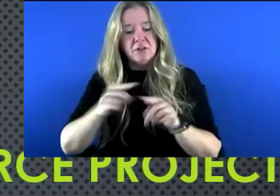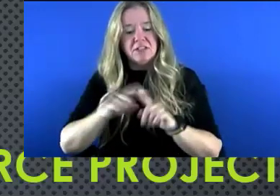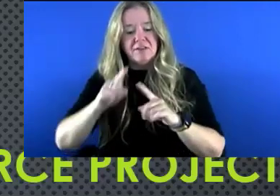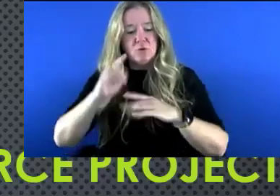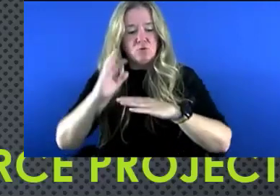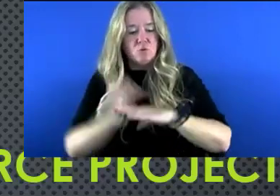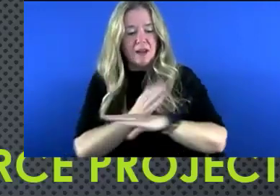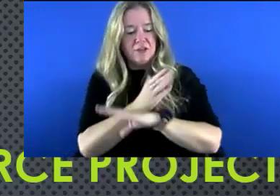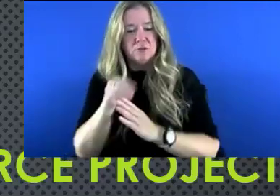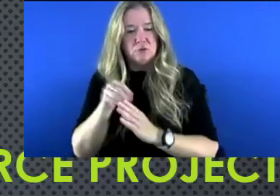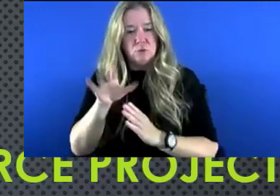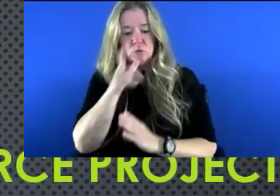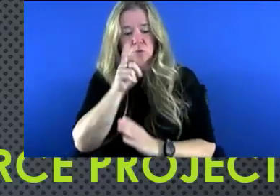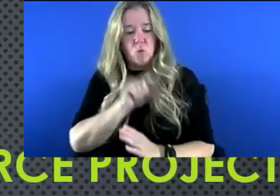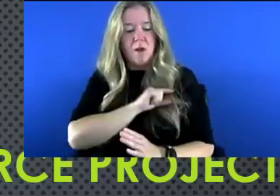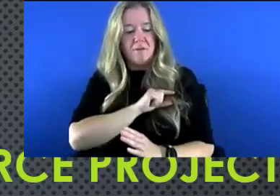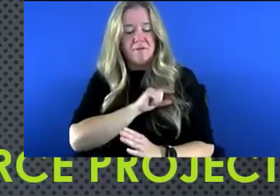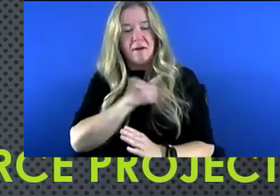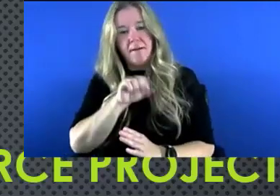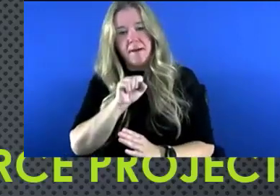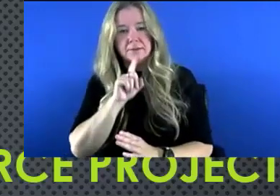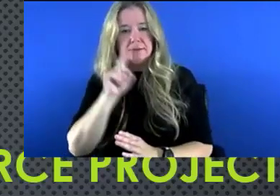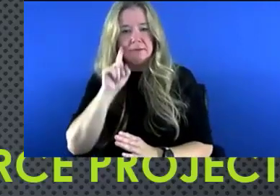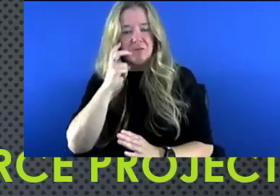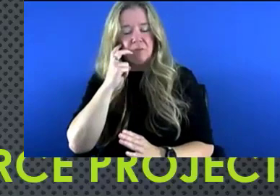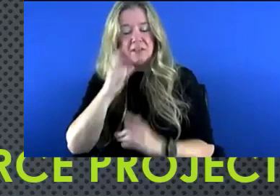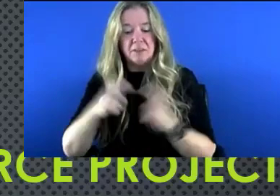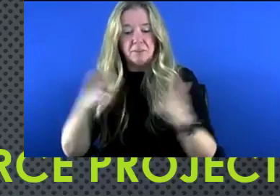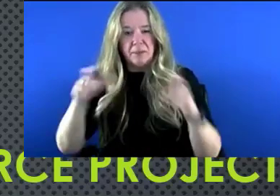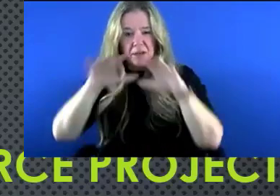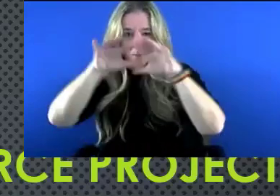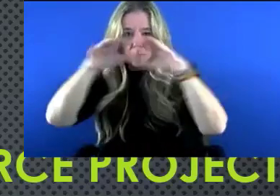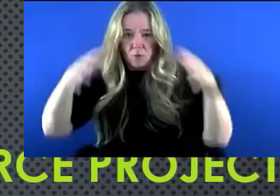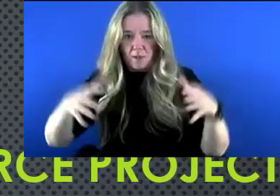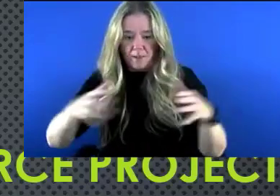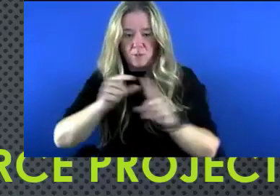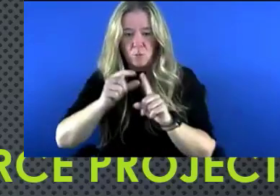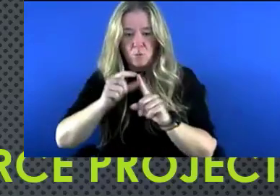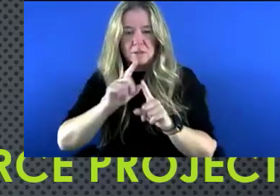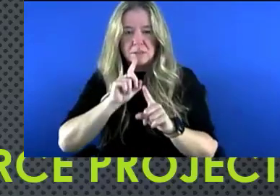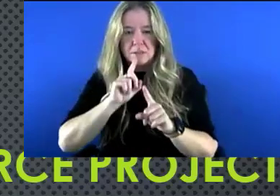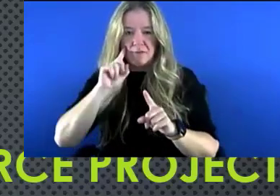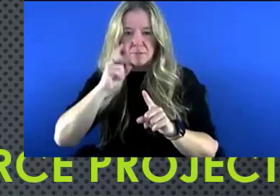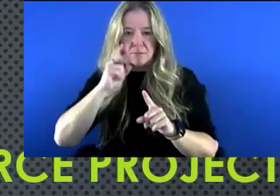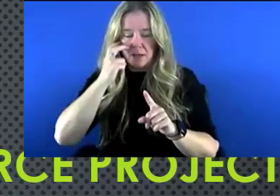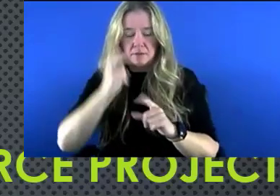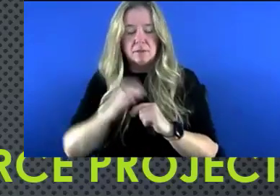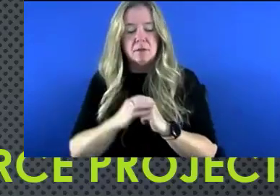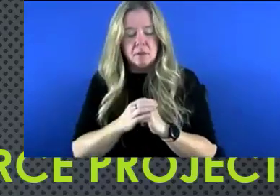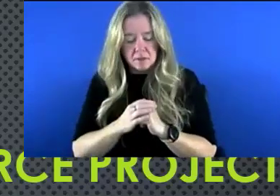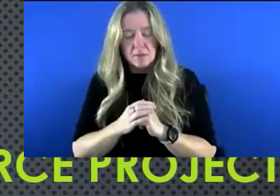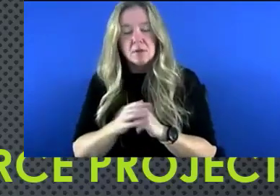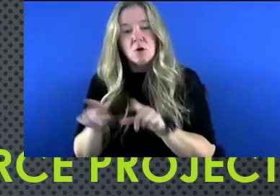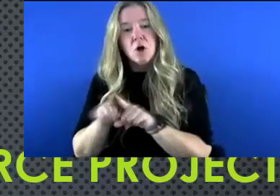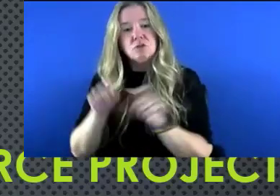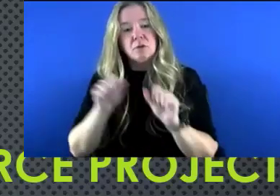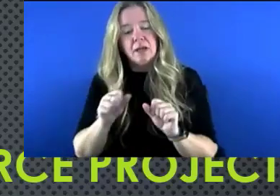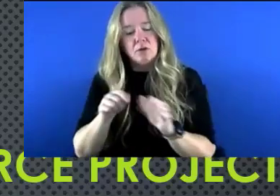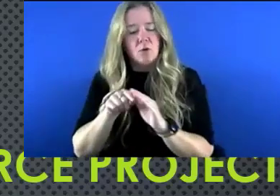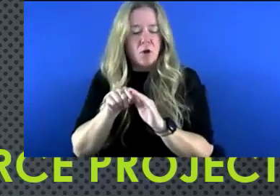who qualify as deaf-blind, it's a huge umbrella. And then we also can go all the way down to student